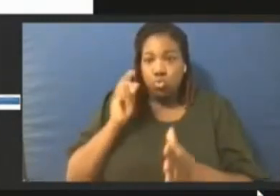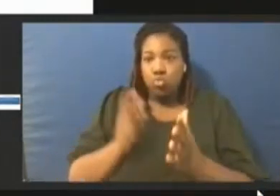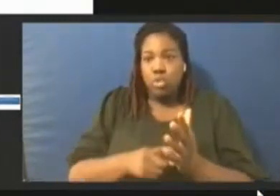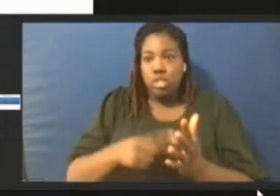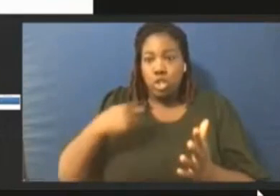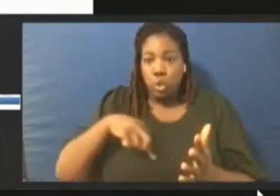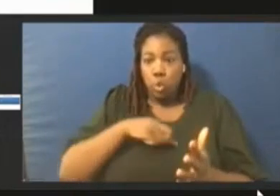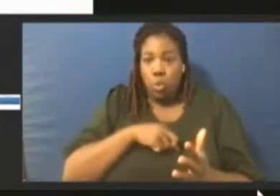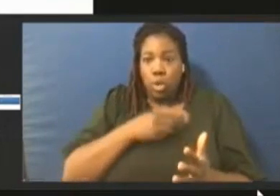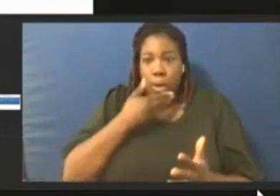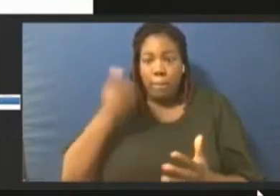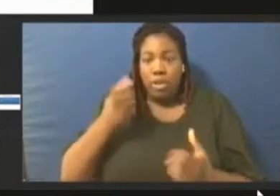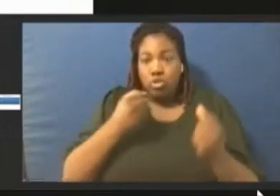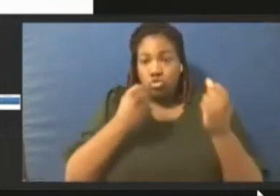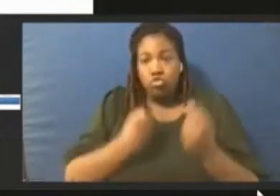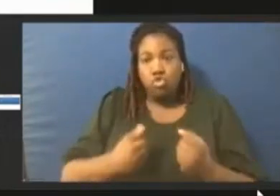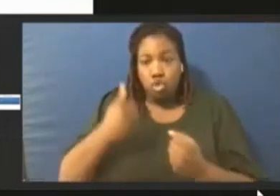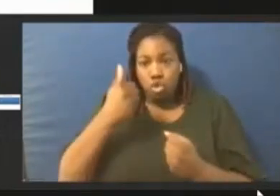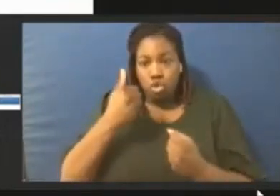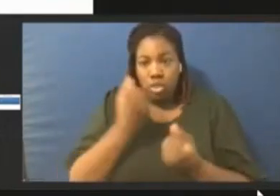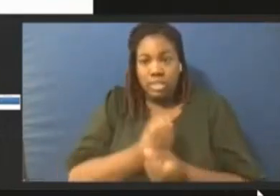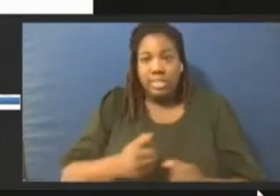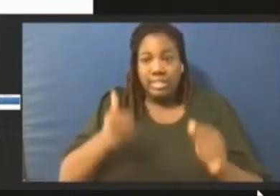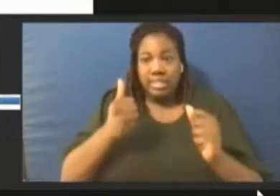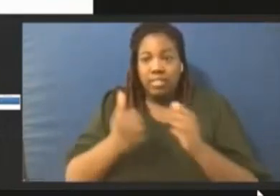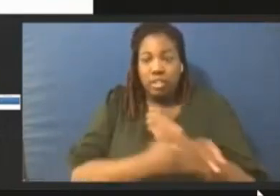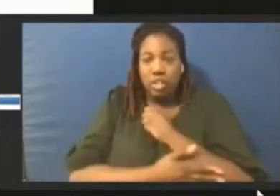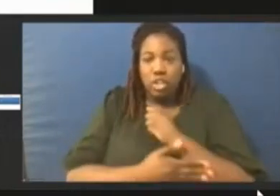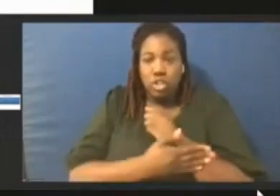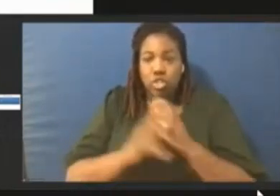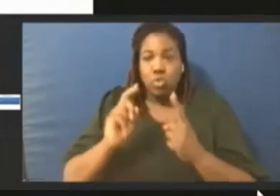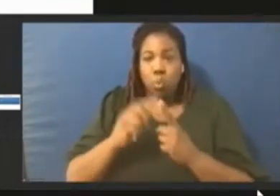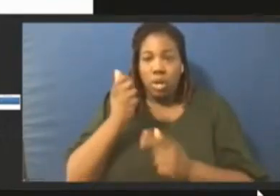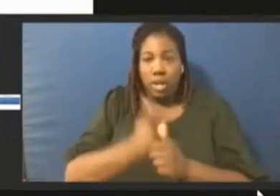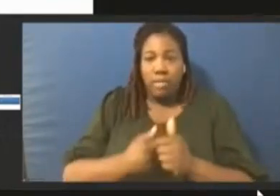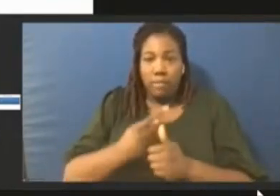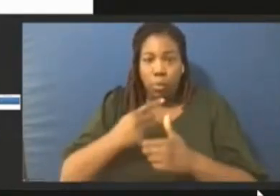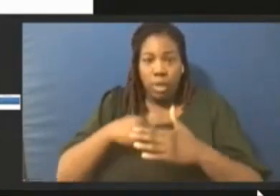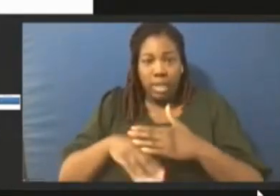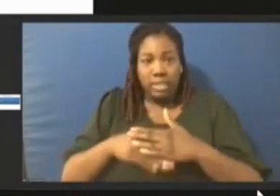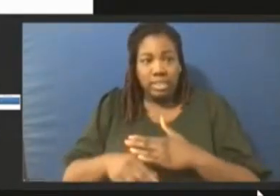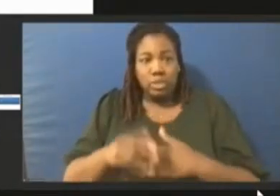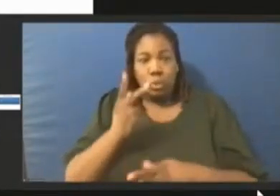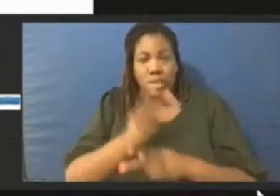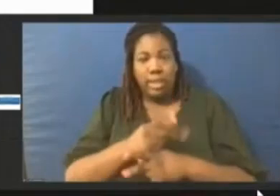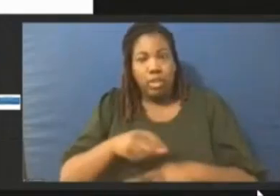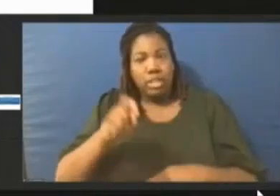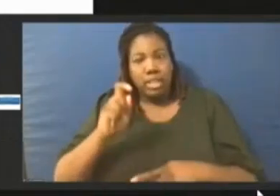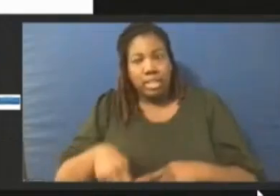a better, stronger, and safer nation when everyone has access to the care they need. It has exacerbated this crisis.